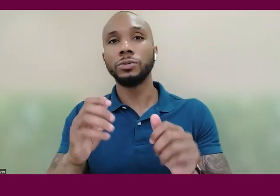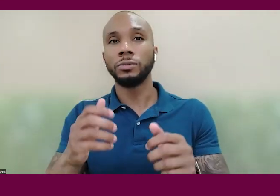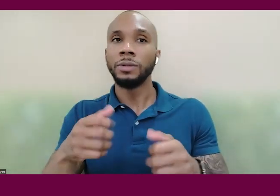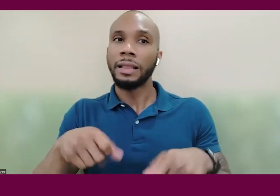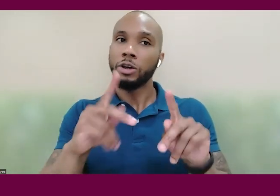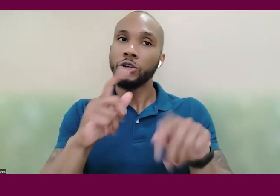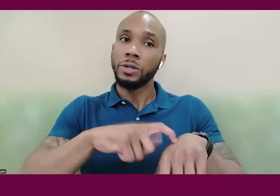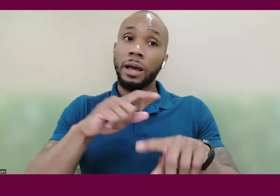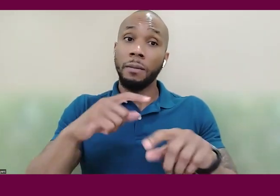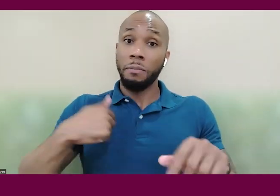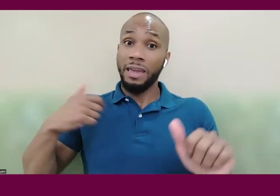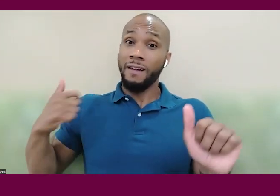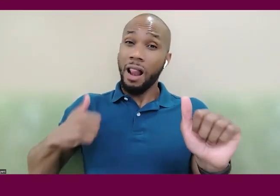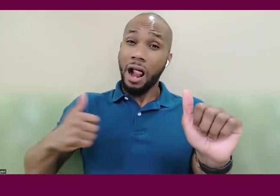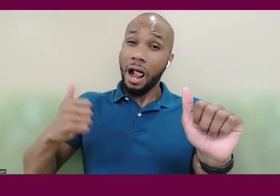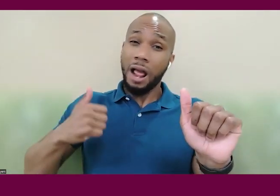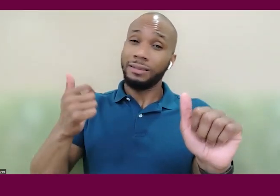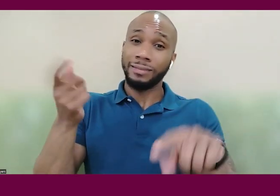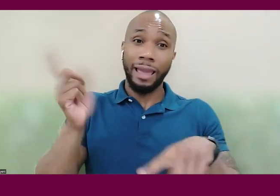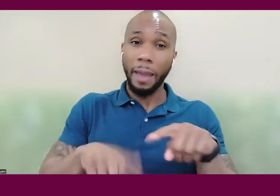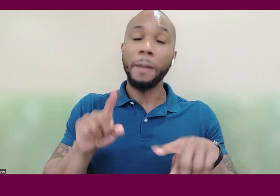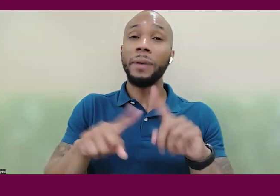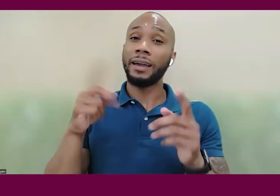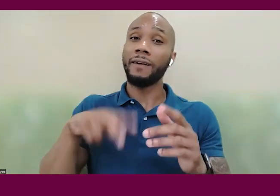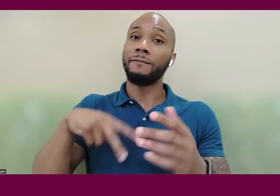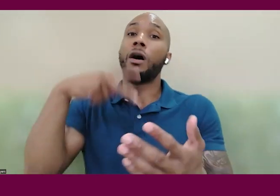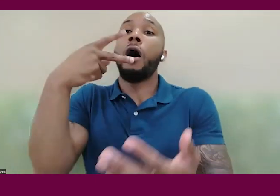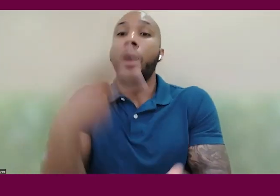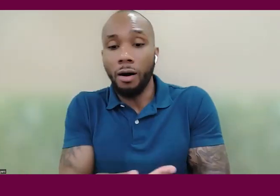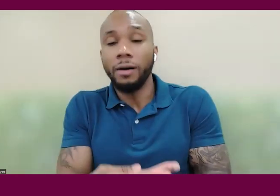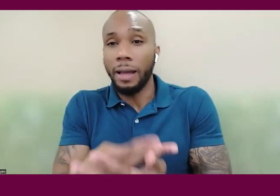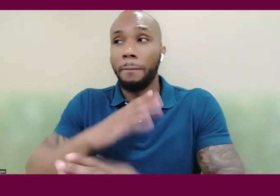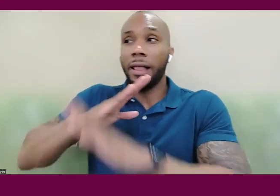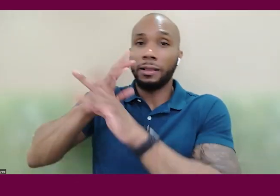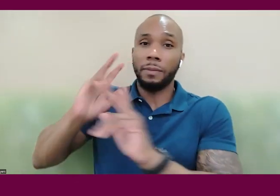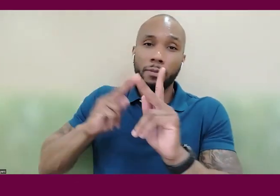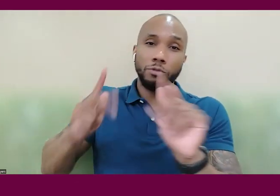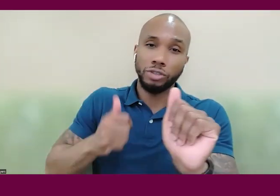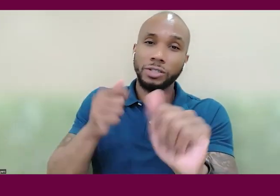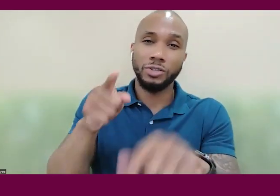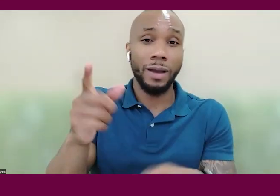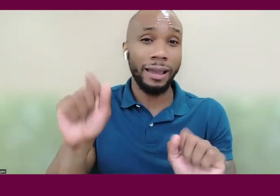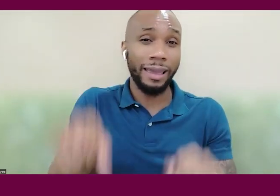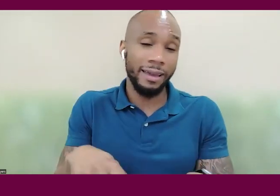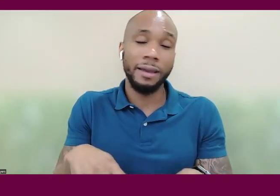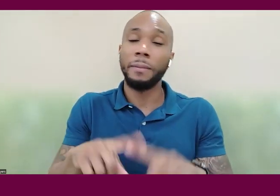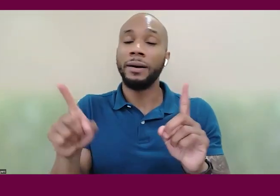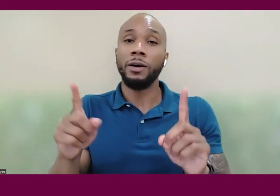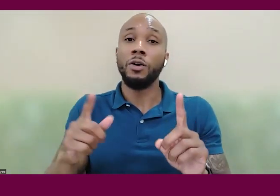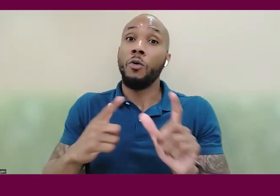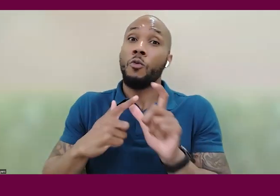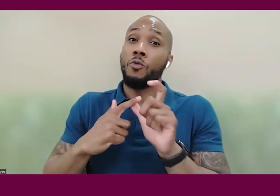ain't going to keep up, but what I can do is fall real quick and hold up the folks chasing you. I can do that."